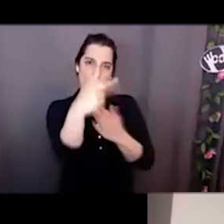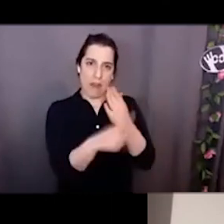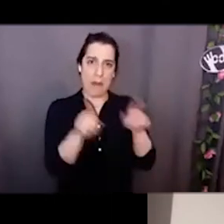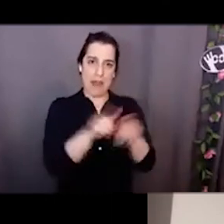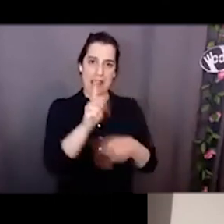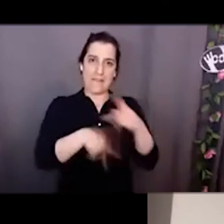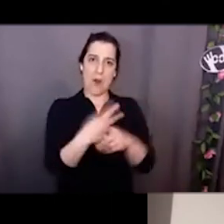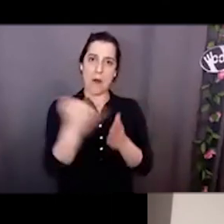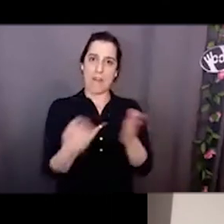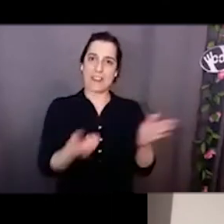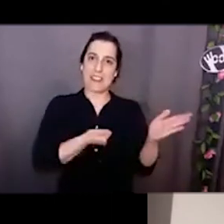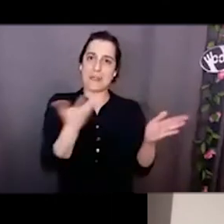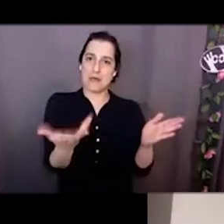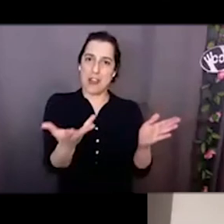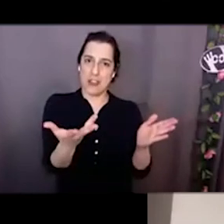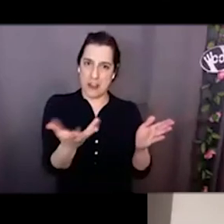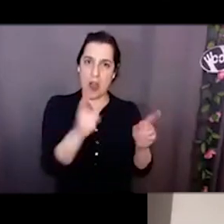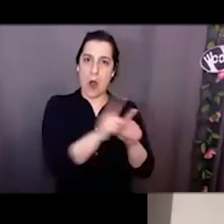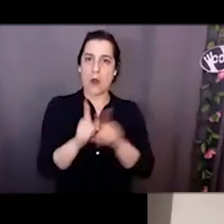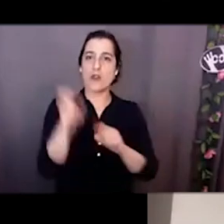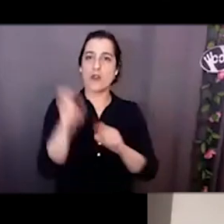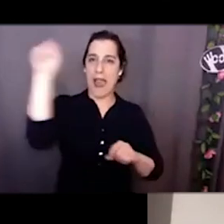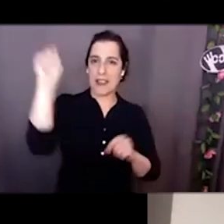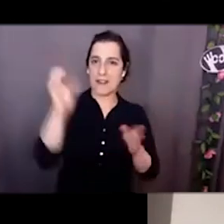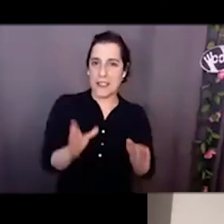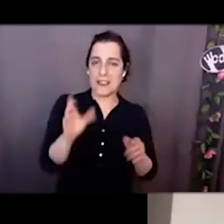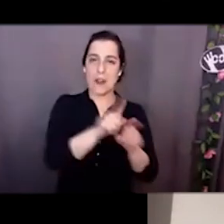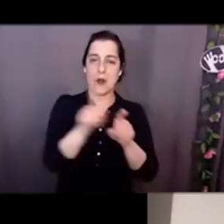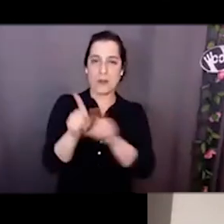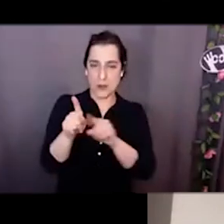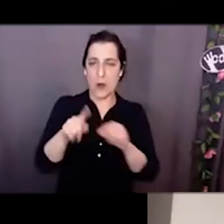But I'm also a activist and an advocate for the disability and QT POC community.